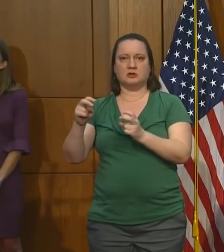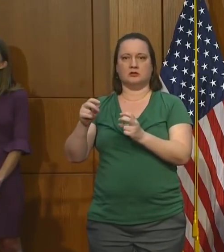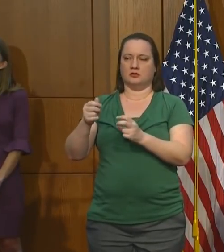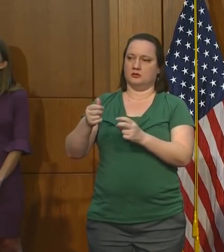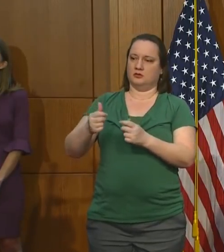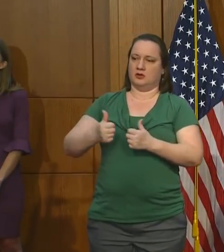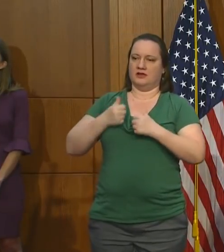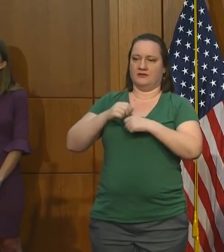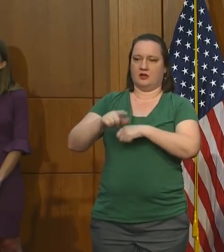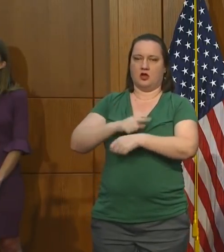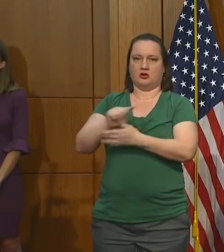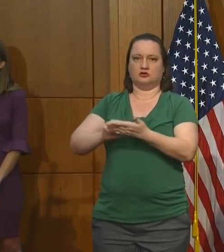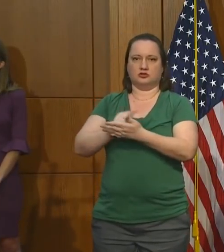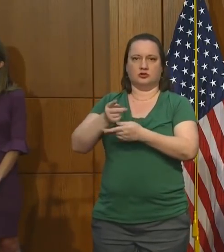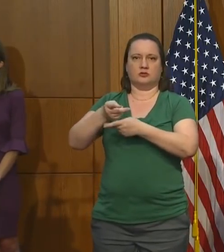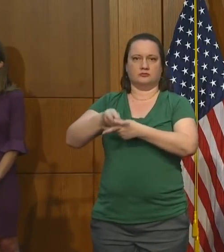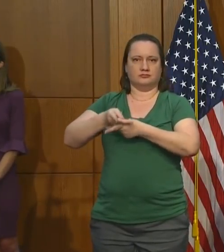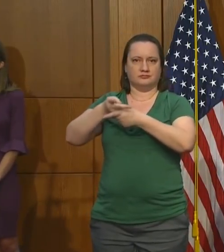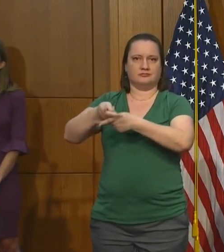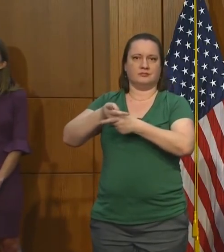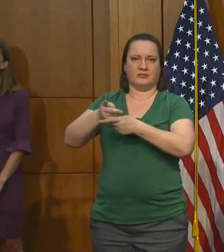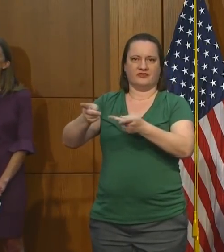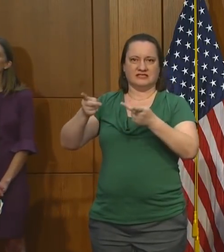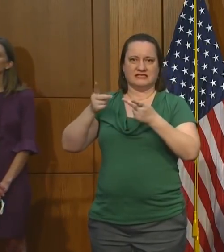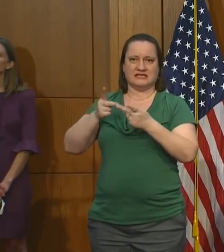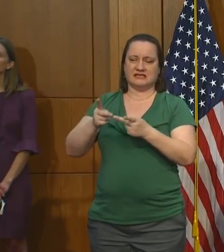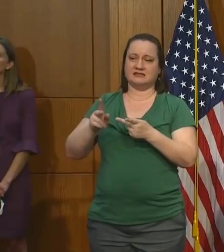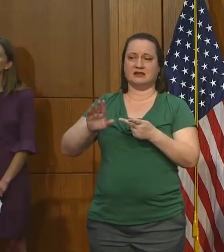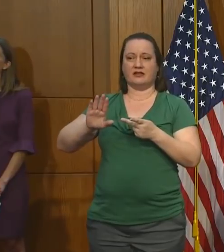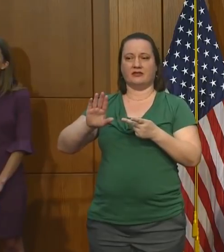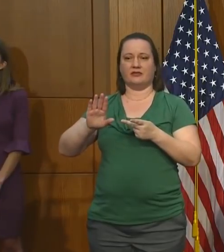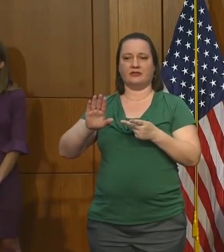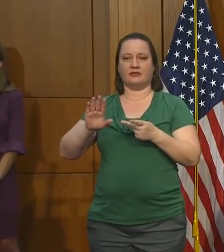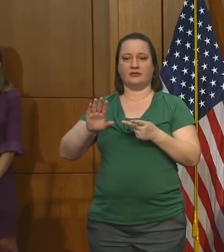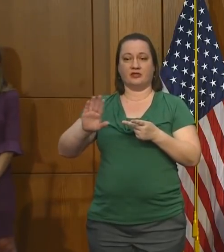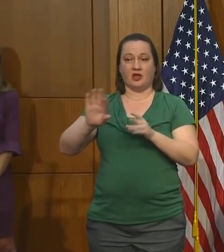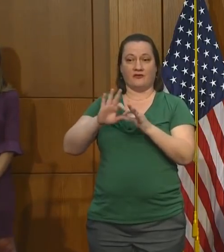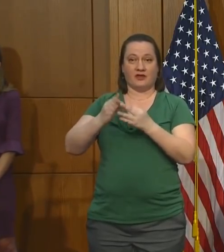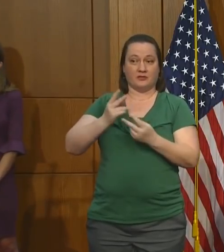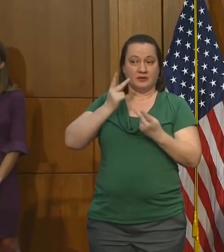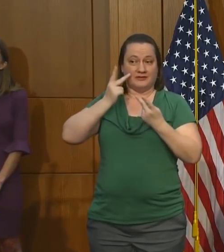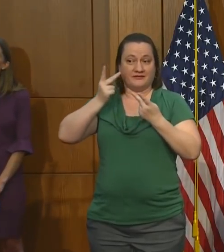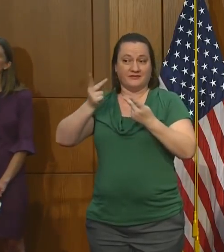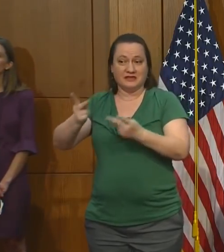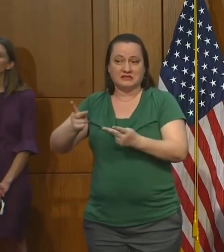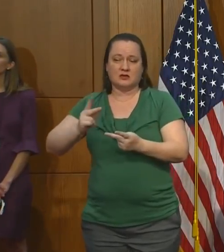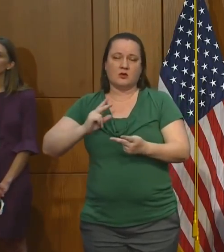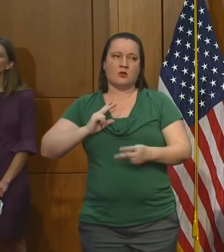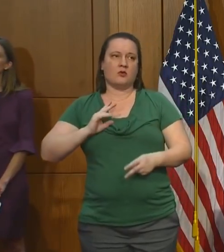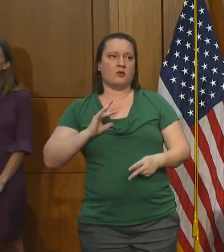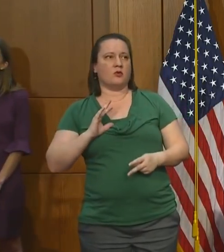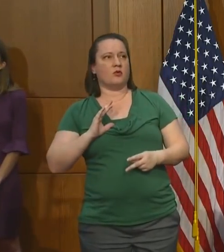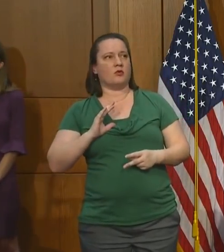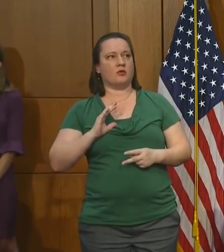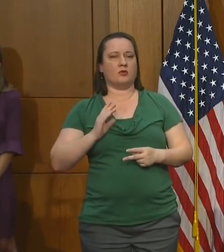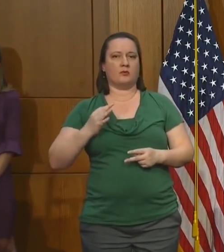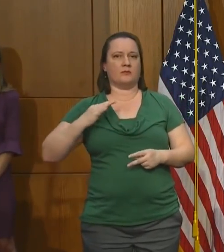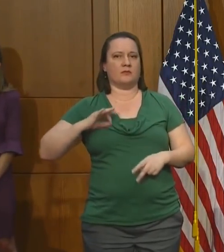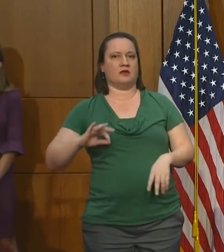MENTAL HEALTH ISSUES AND OTHER PROBLEMS SHORT AND LONG TERM CARE FACILITY YES A GREATLY FROM DIFFERENT I THANK ALL THE